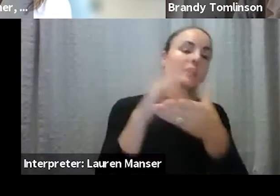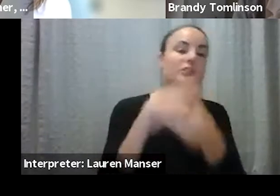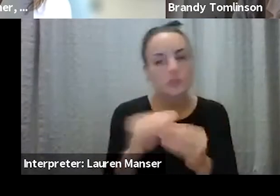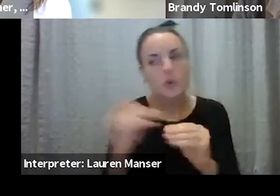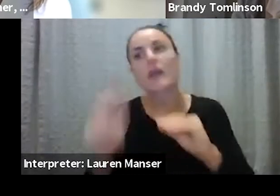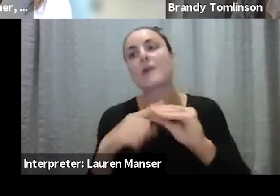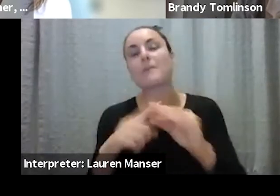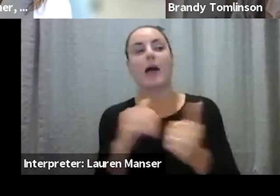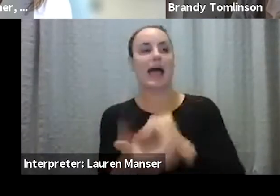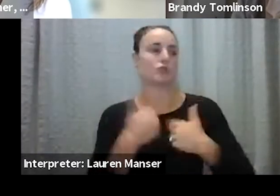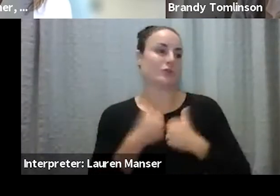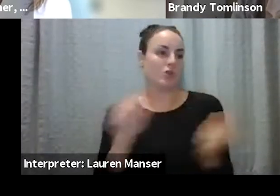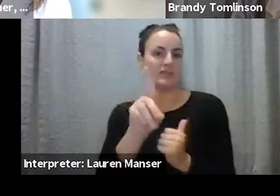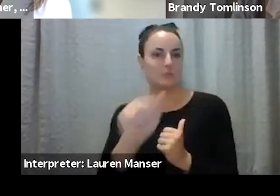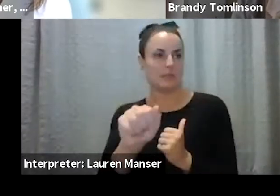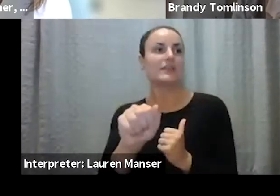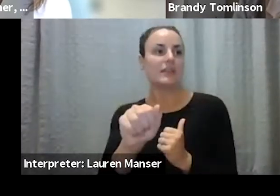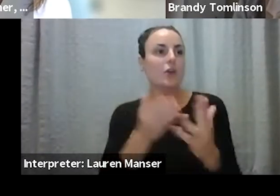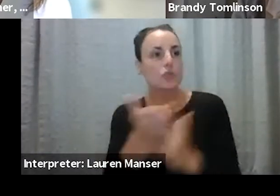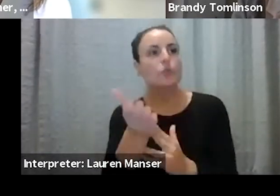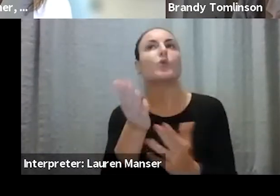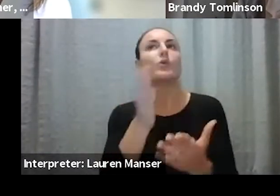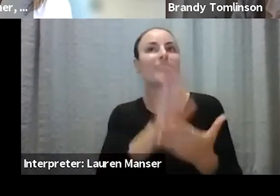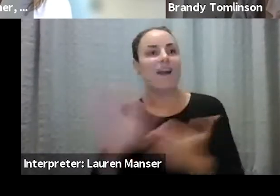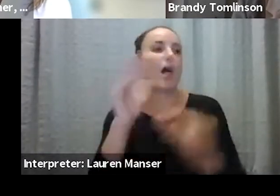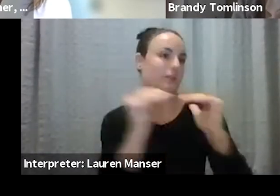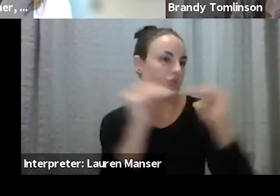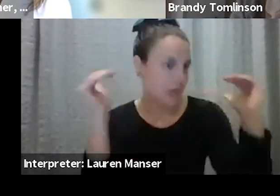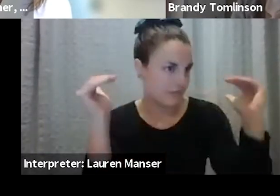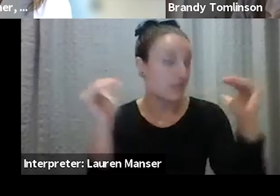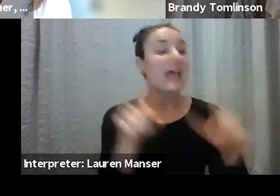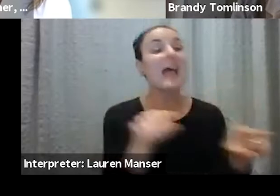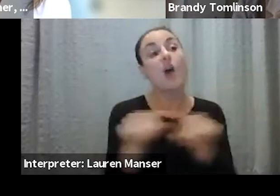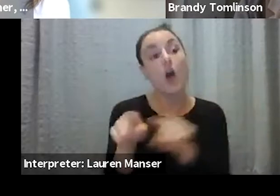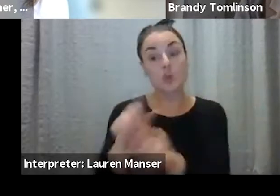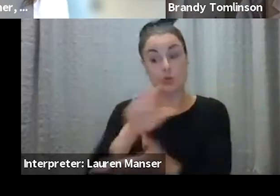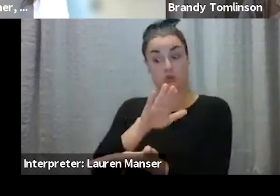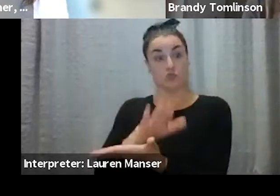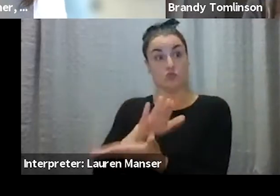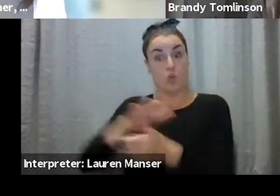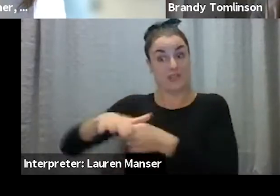And then we also focused on The Child Find obligations of school districts to identify